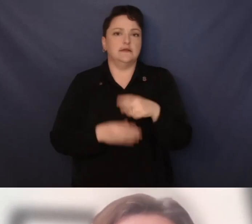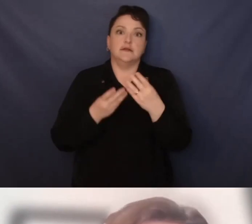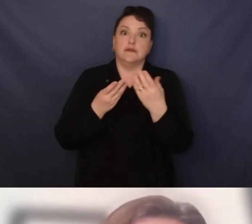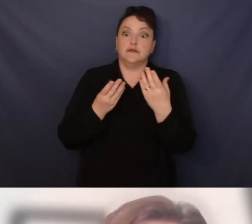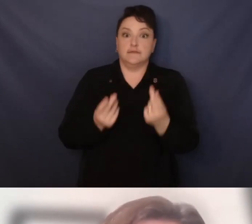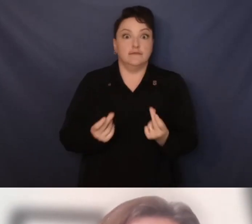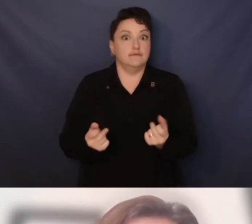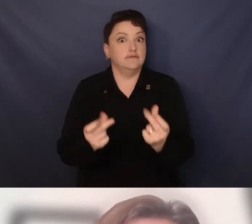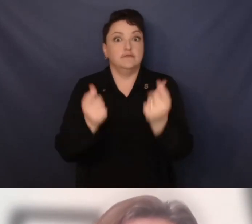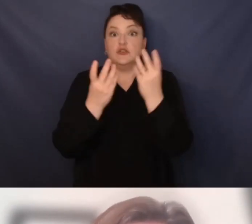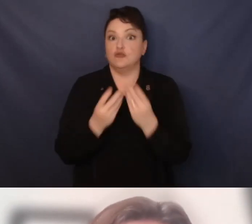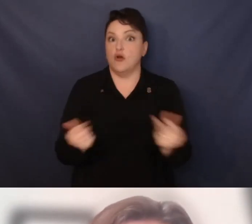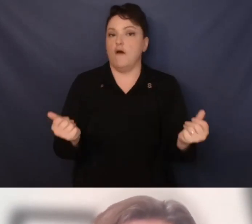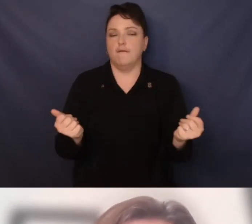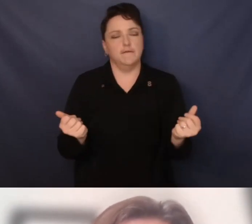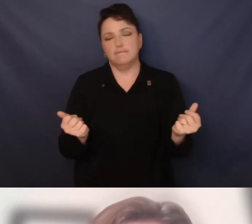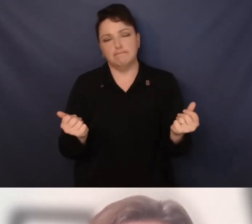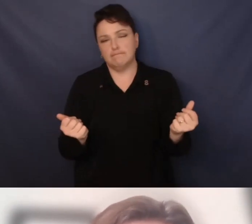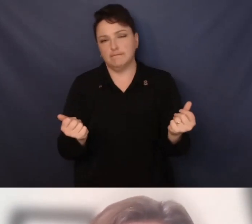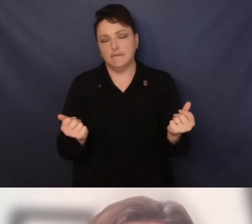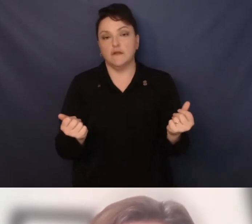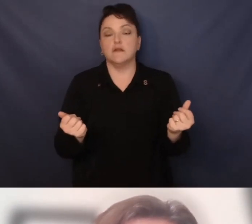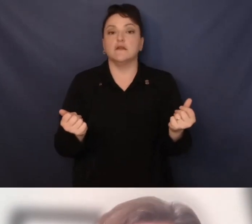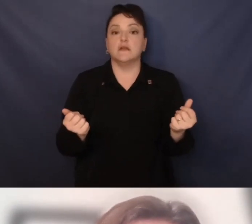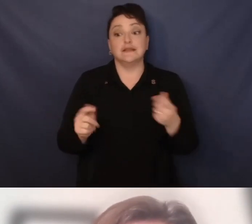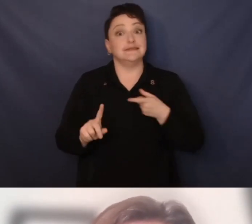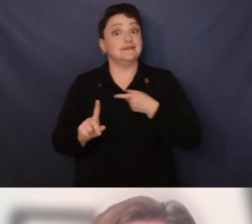in the meantime, you are going to have to figure out where you are going to get your healthcare. So